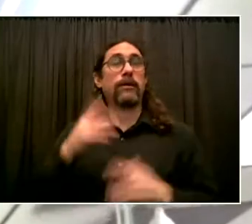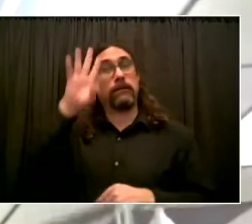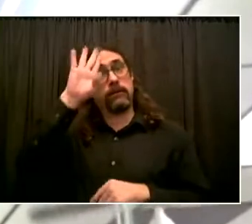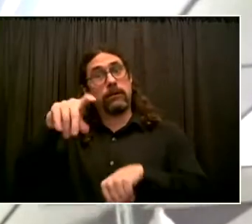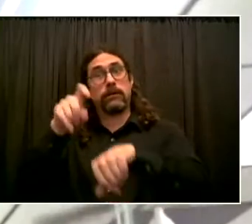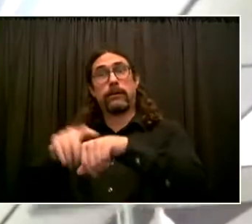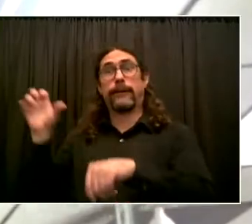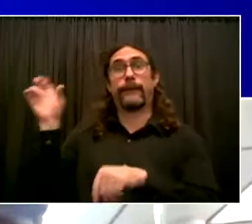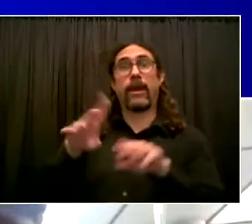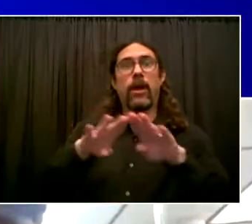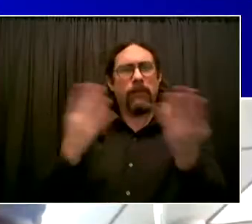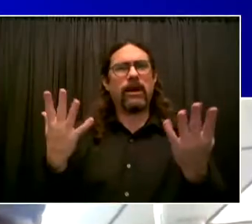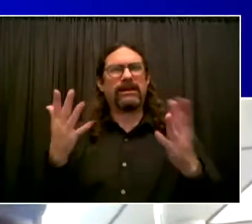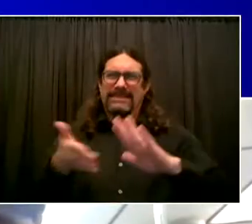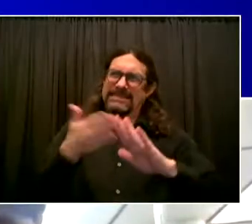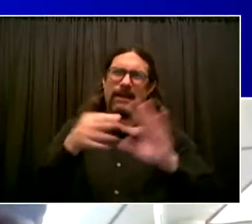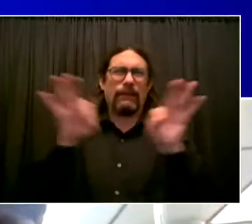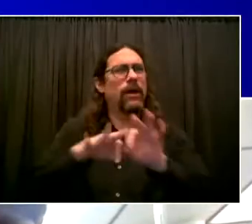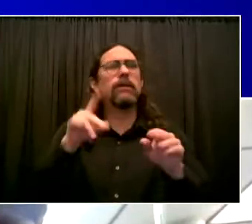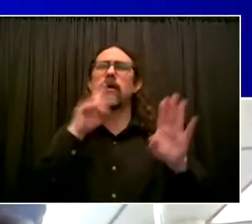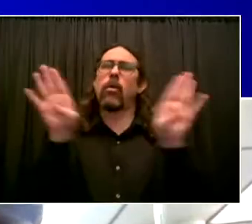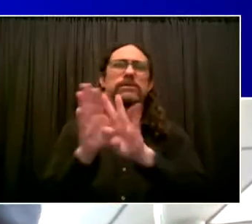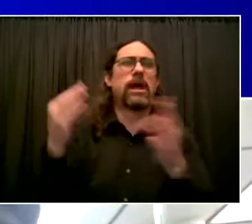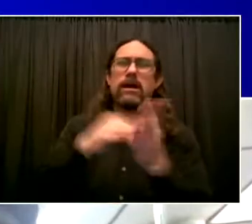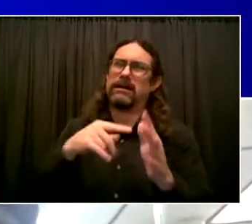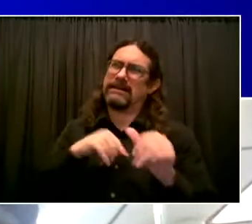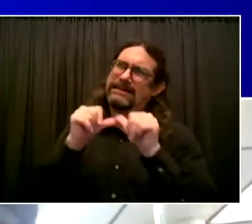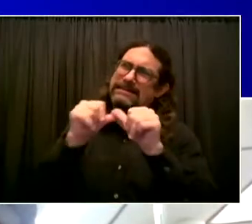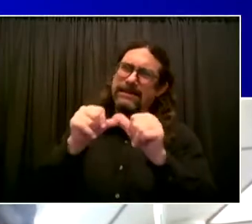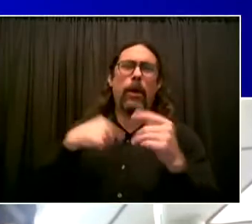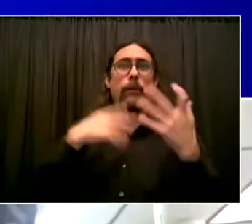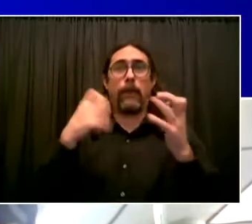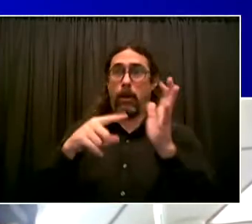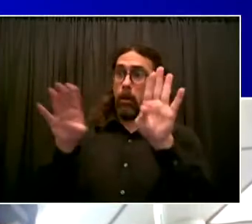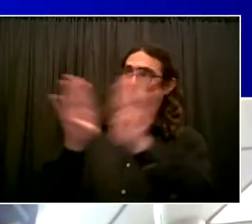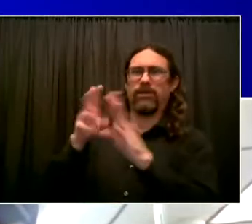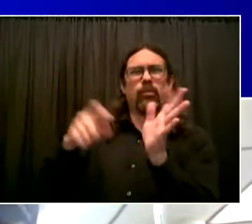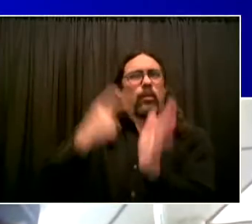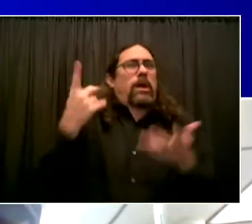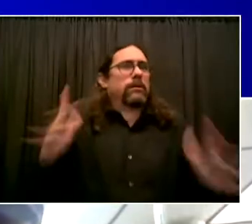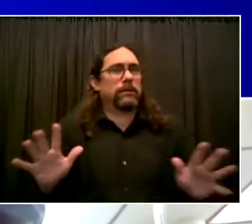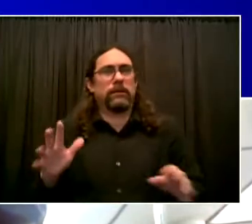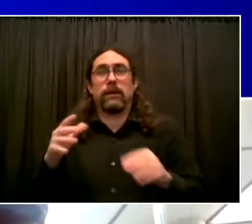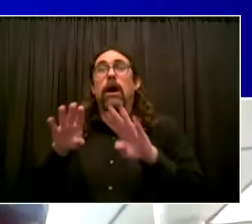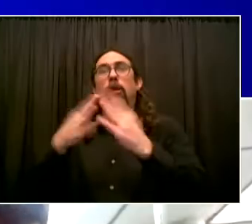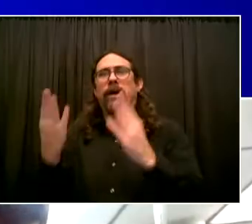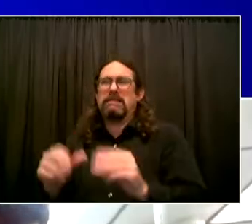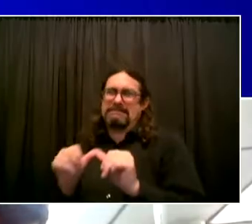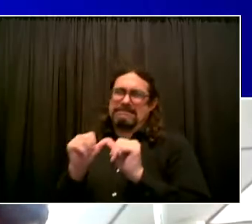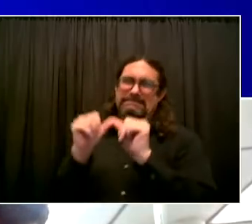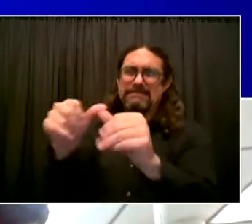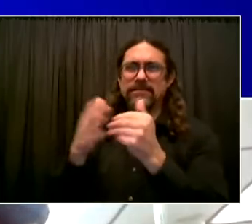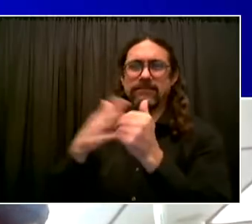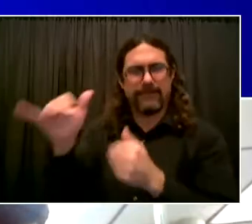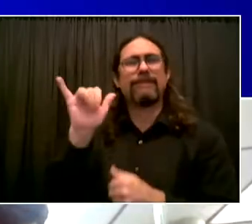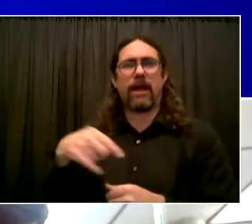MAKE SURE THAT DOESN'T HAPPEN AGAIN. IT'S OUR LIVELIHOOD, THAT IS WHAT WAS AT